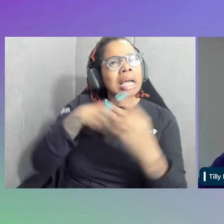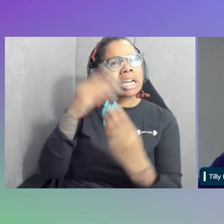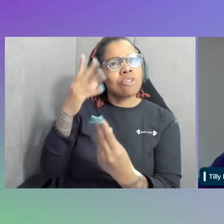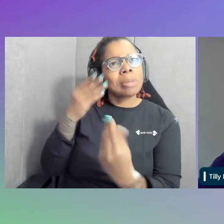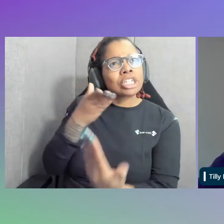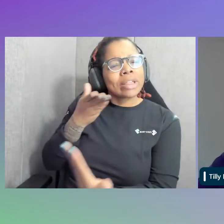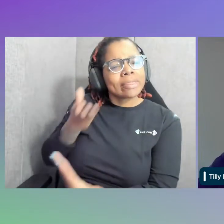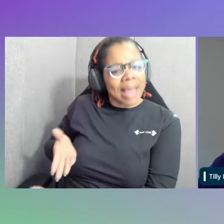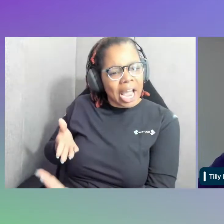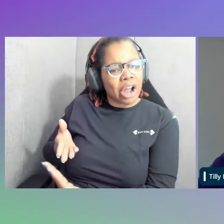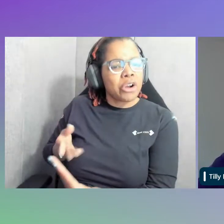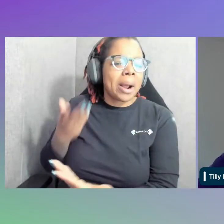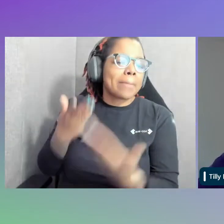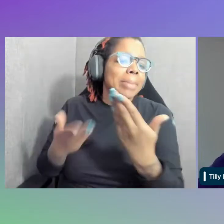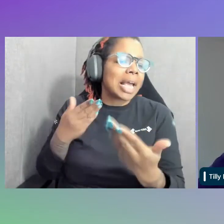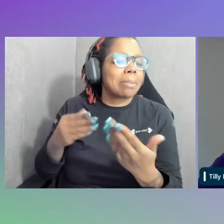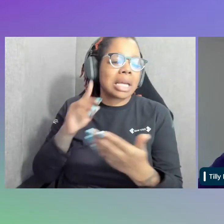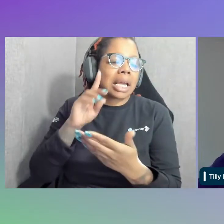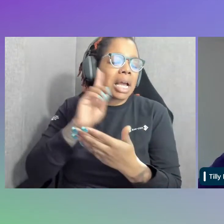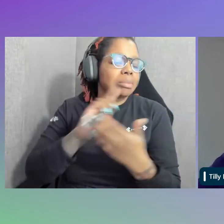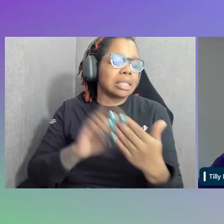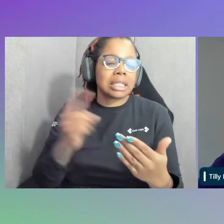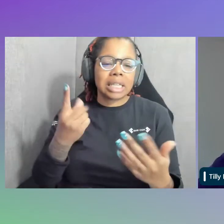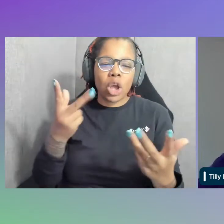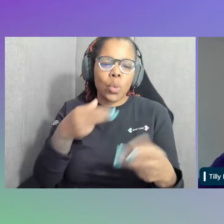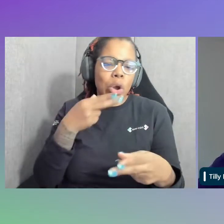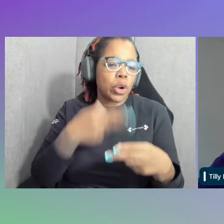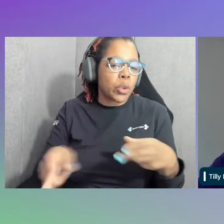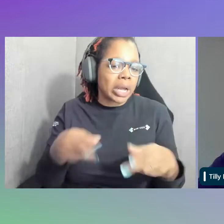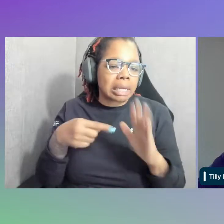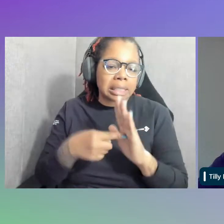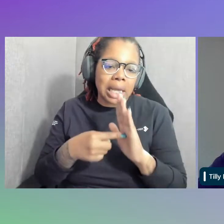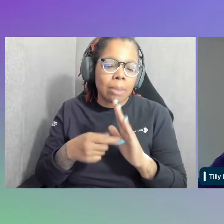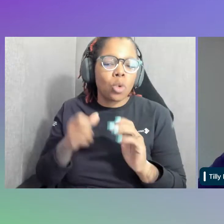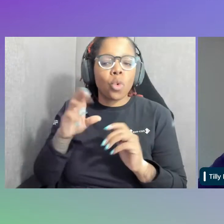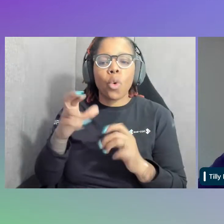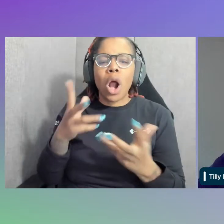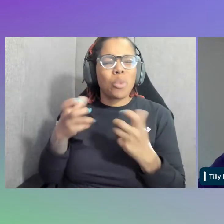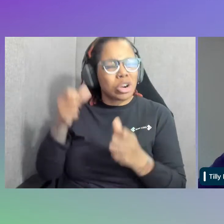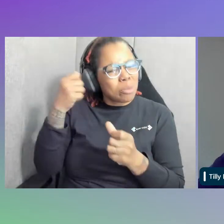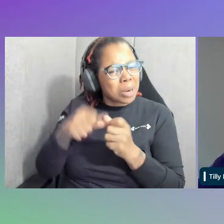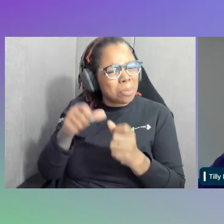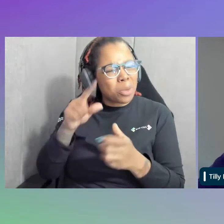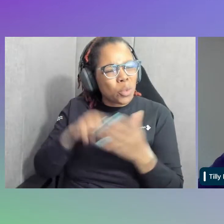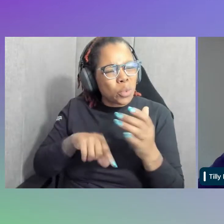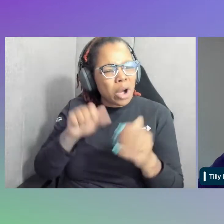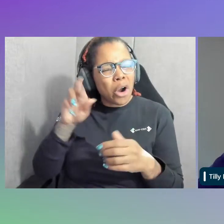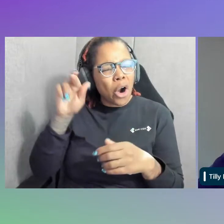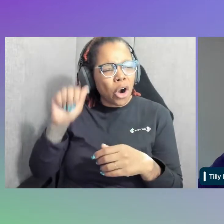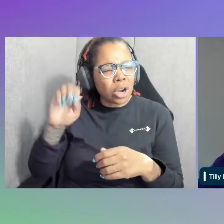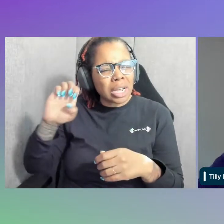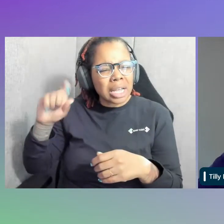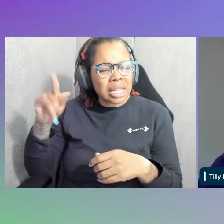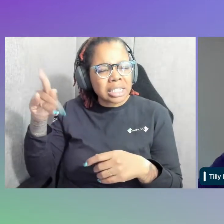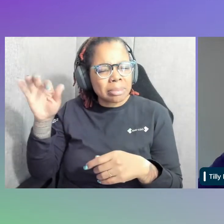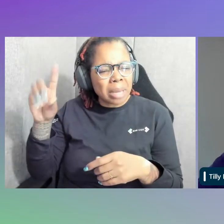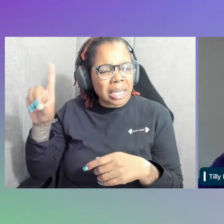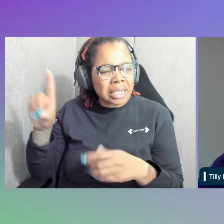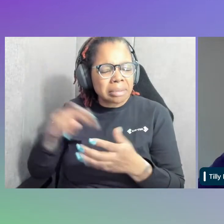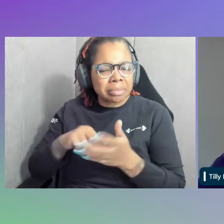know, maybe I'm designing something and I want to grab a quick example or I want to remember what Aria expanded